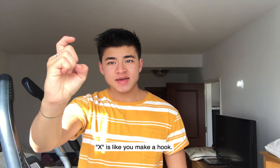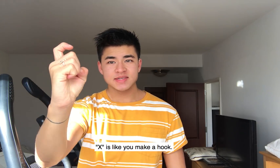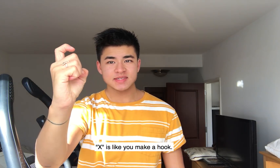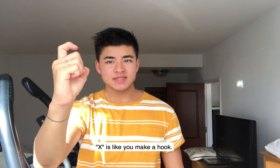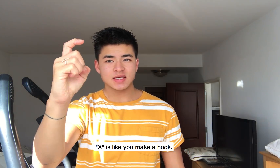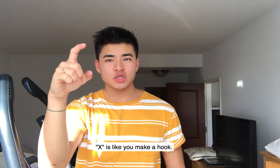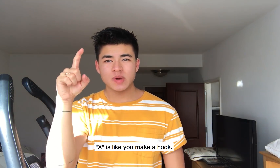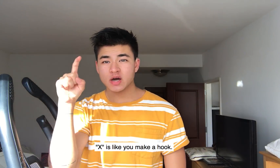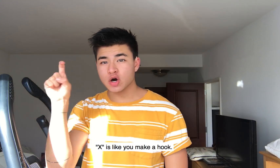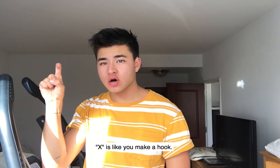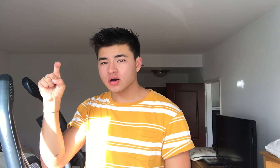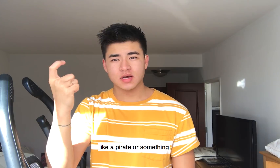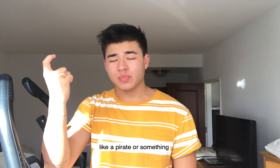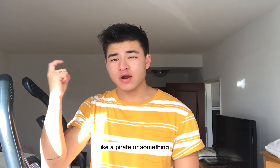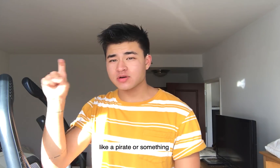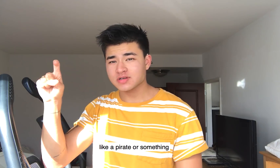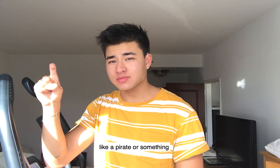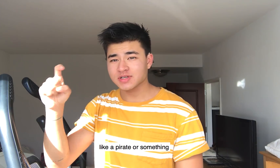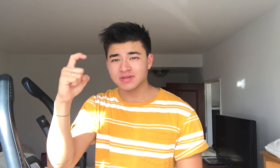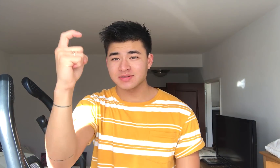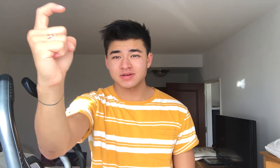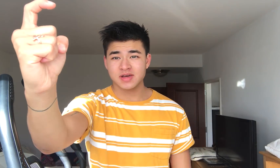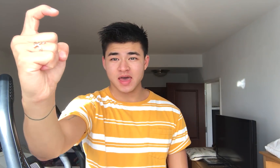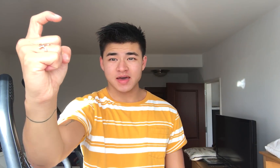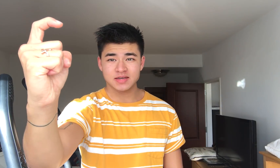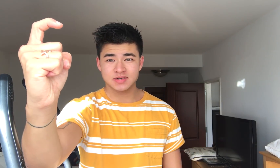Is like you make a hook like a pirate or something X